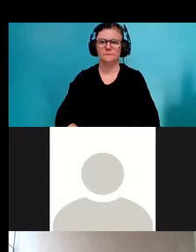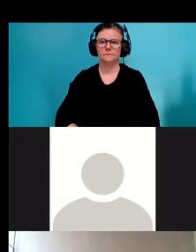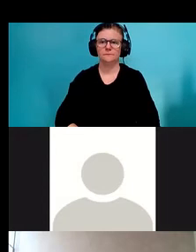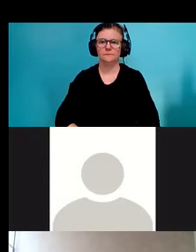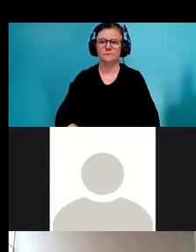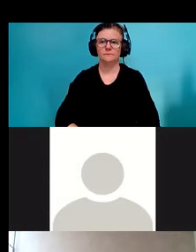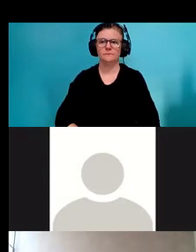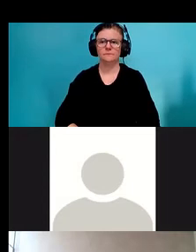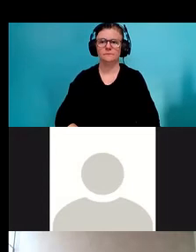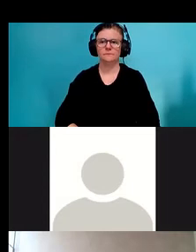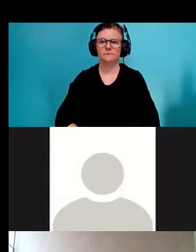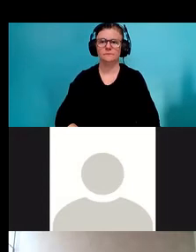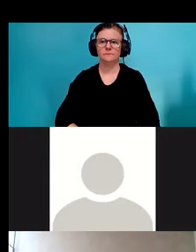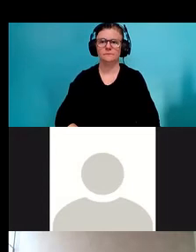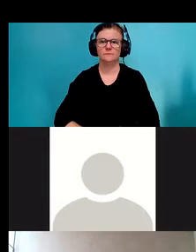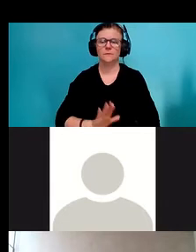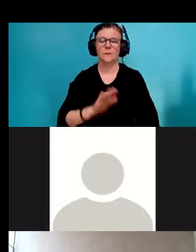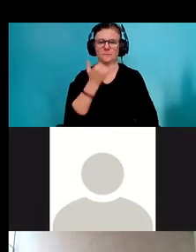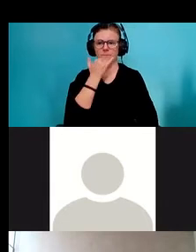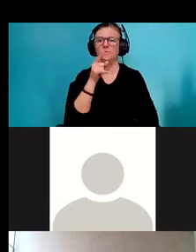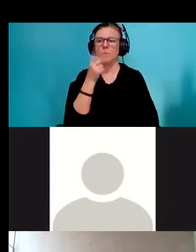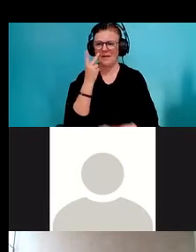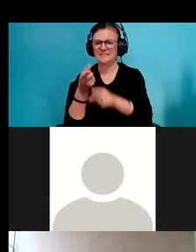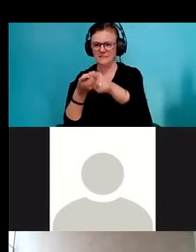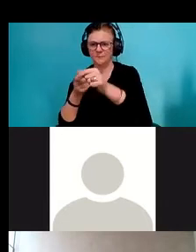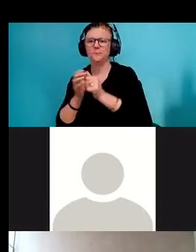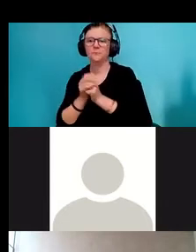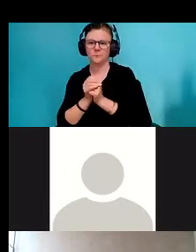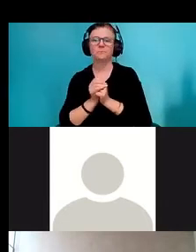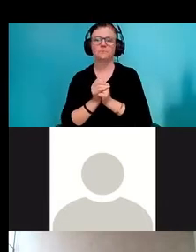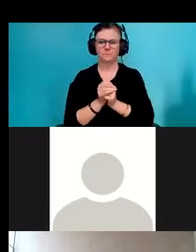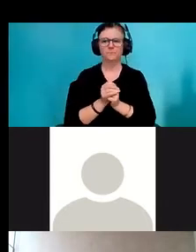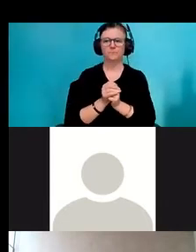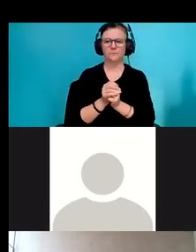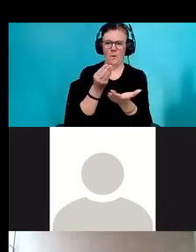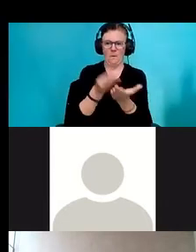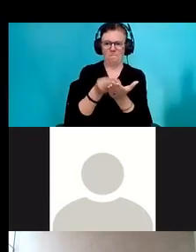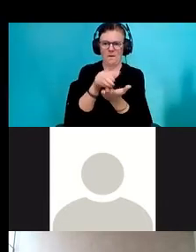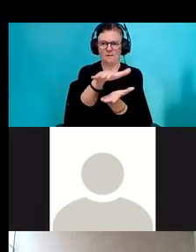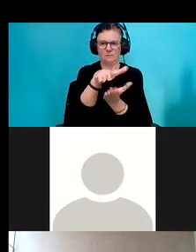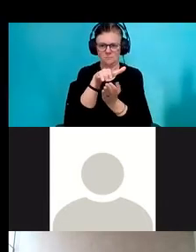Also, never mind, I see responses coming in now.